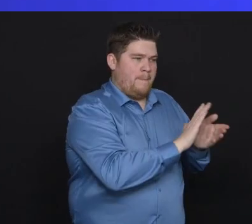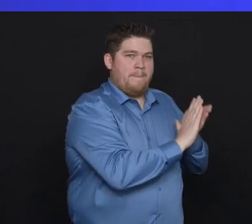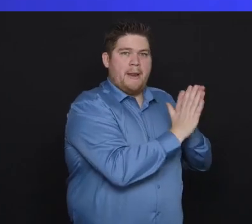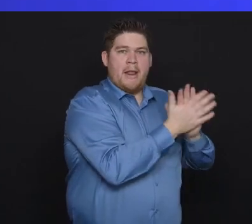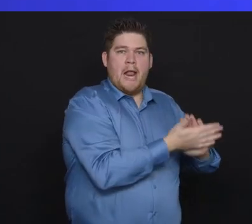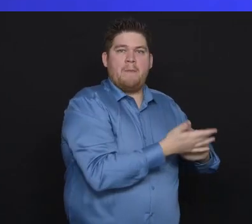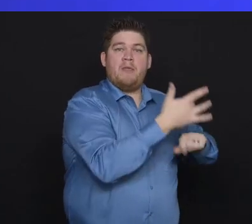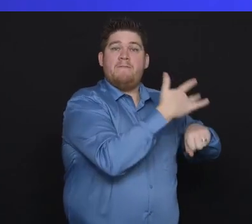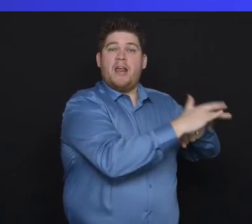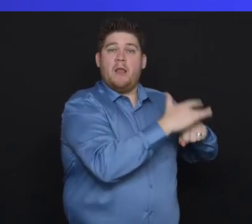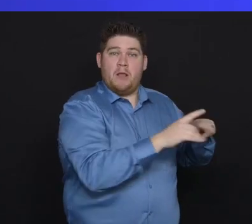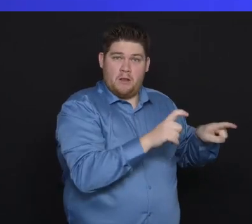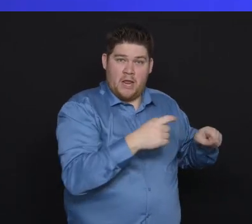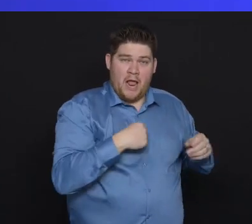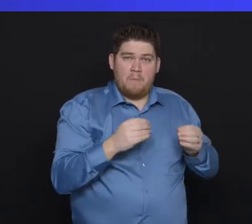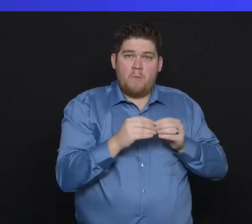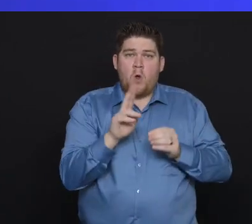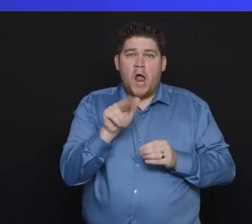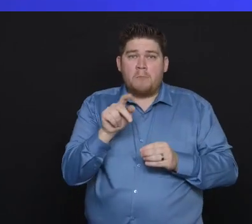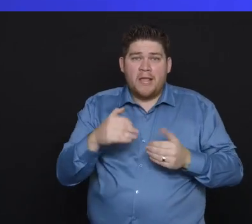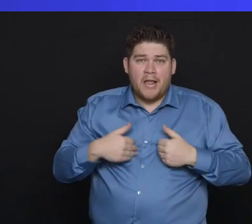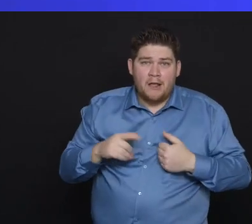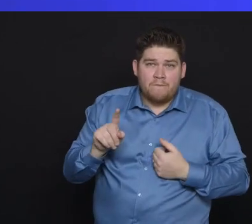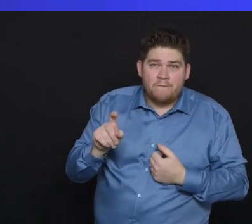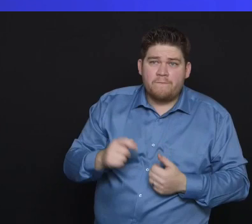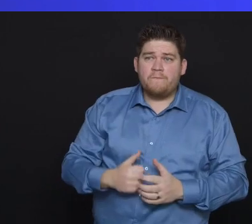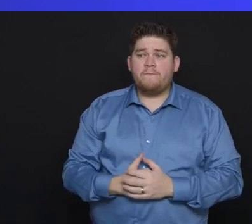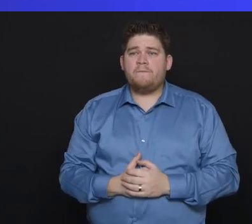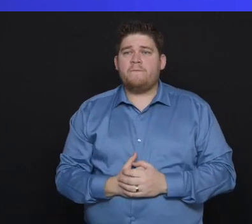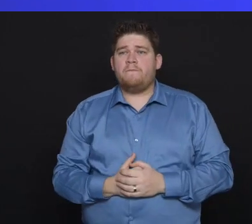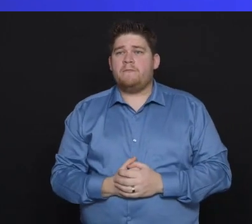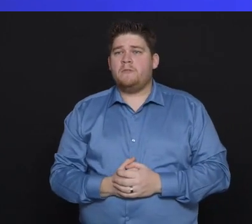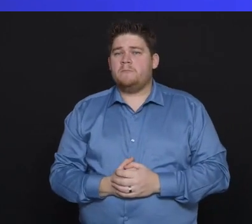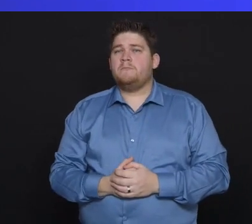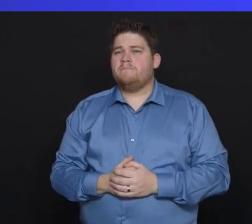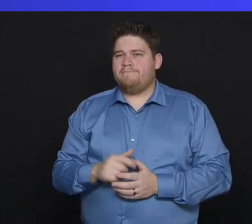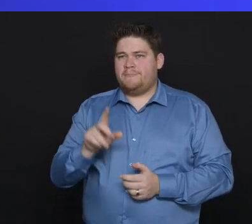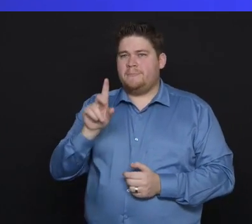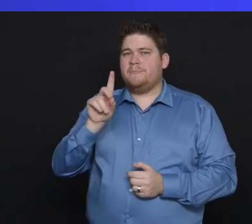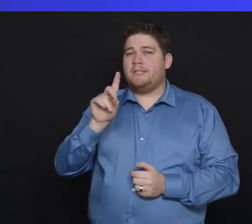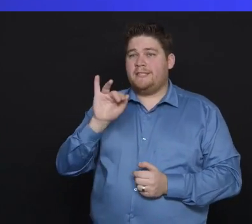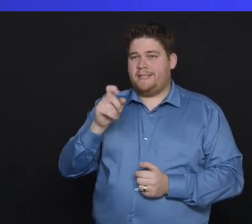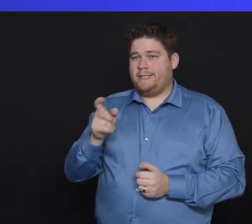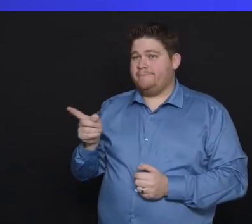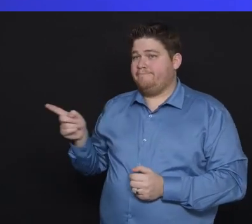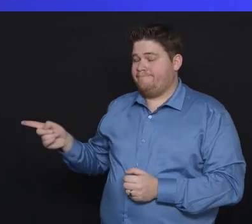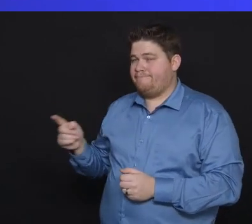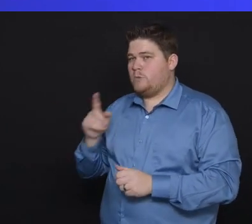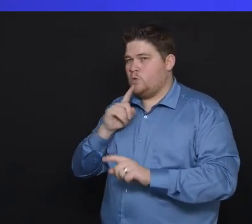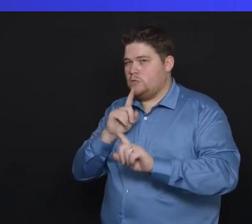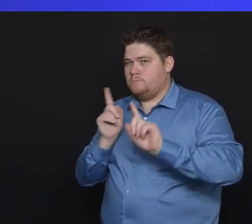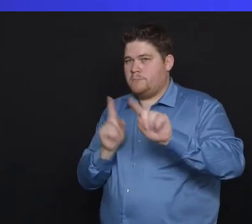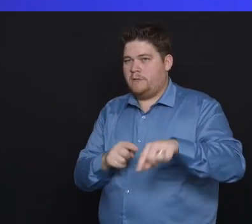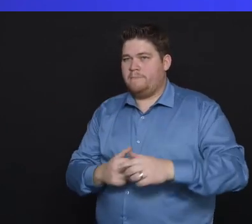don't need many spaces because organization in this area is key, and location is key. But you're going to